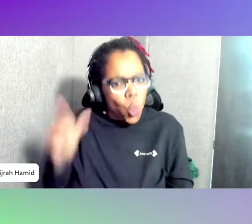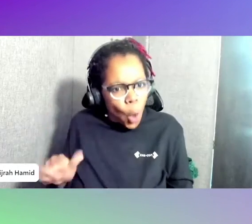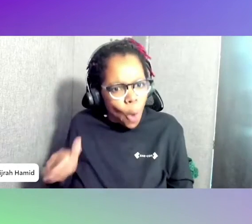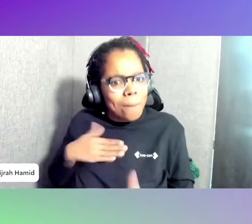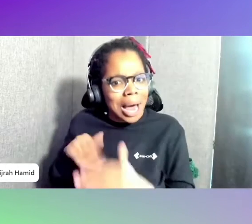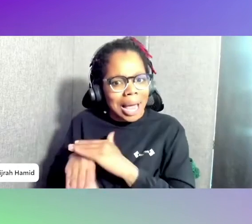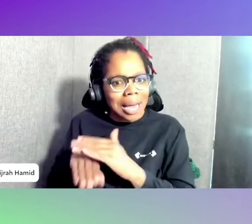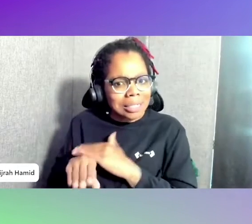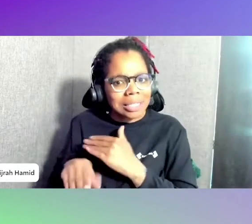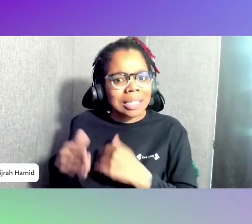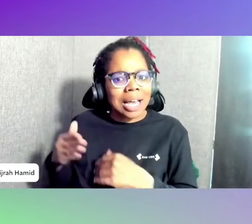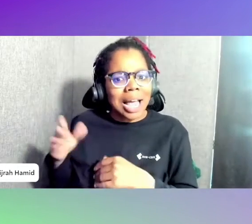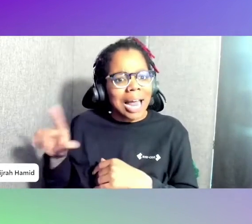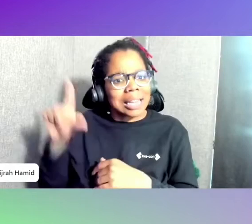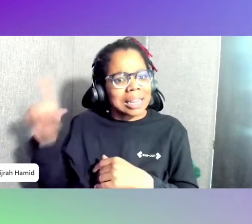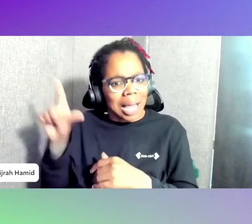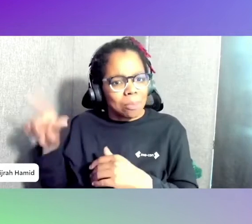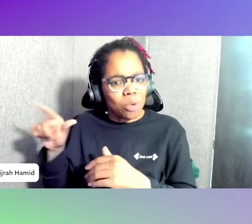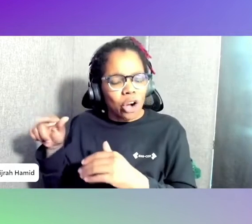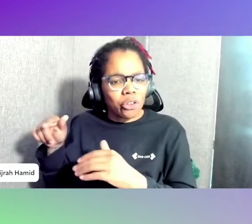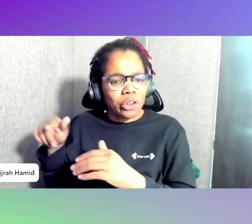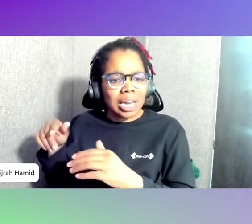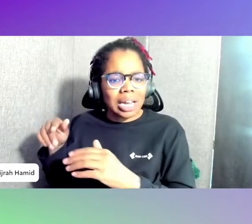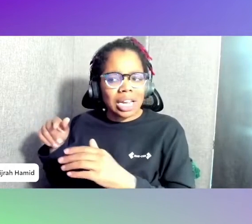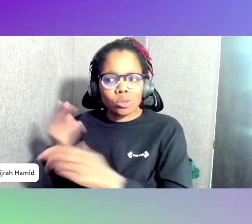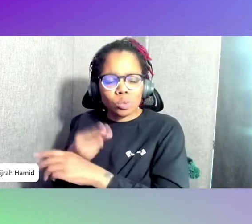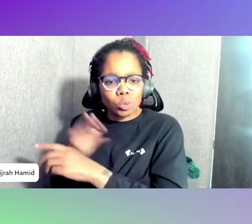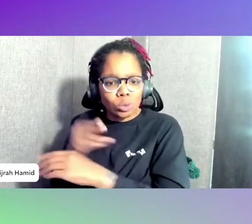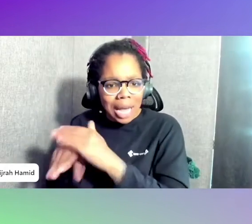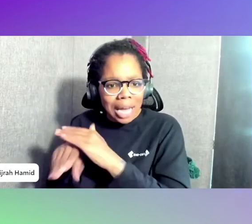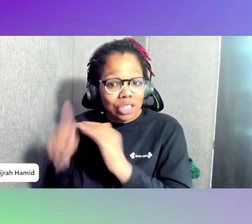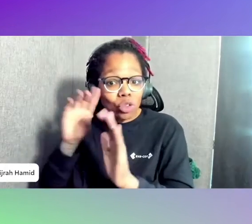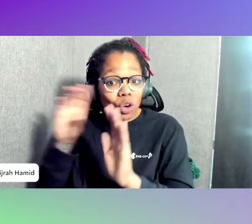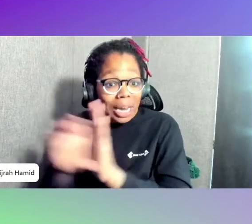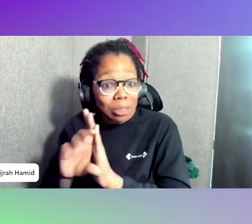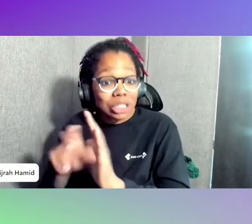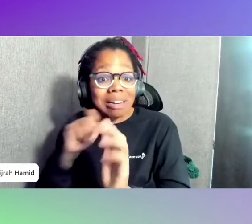technologist and educator and human without ever really